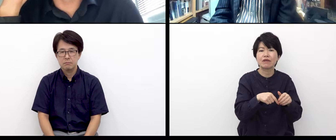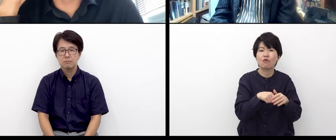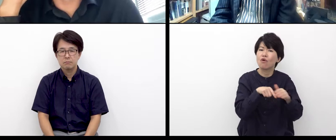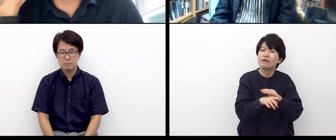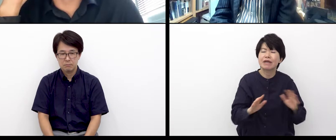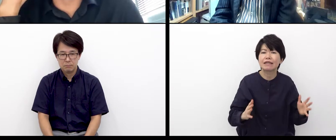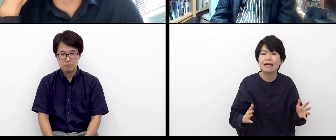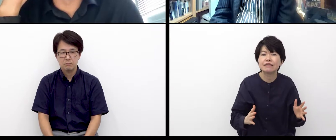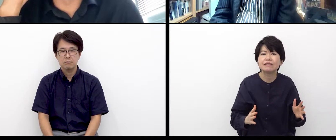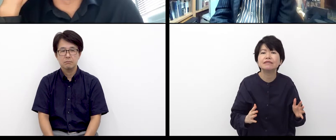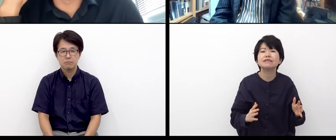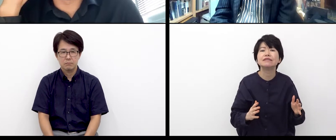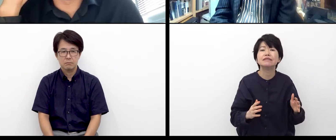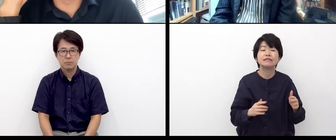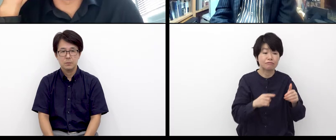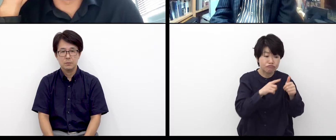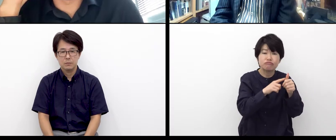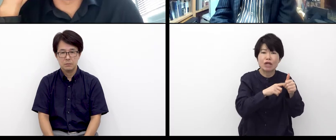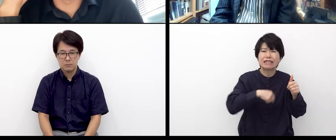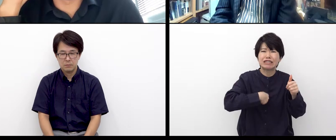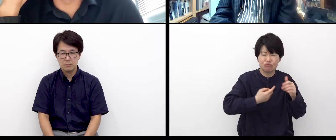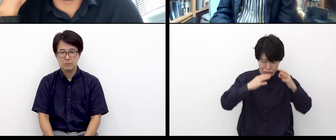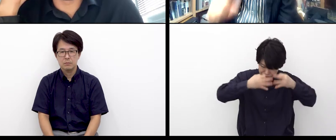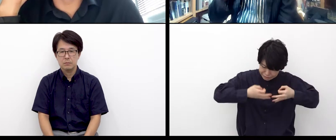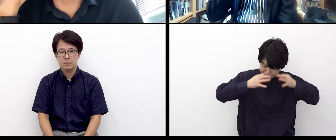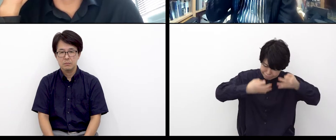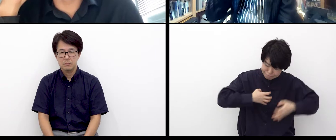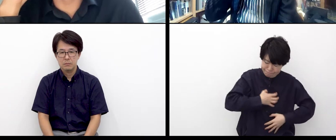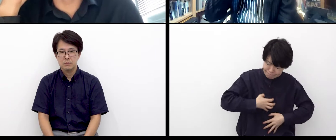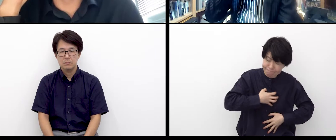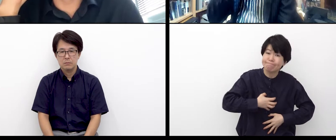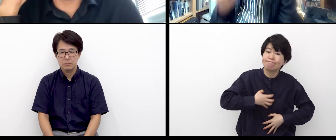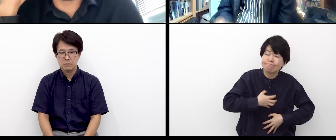They have blamed themselves.